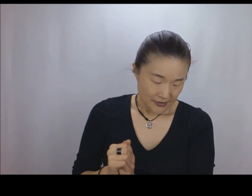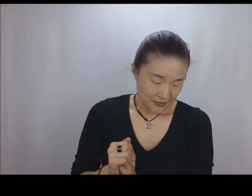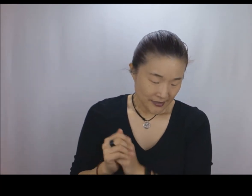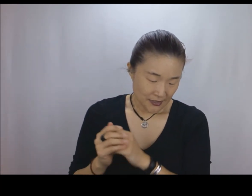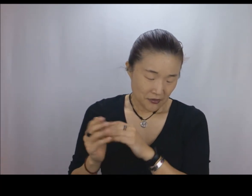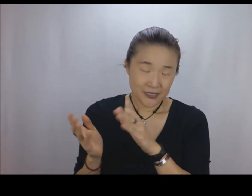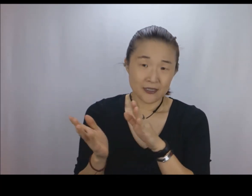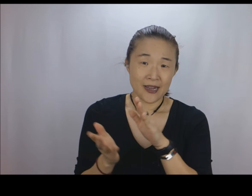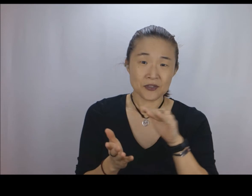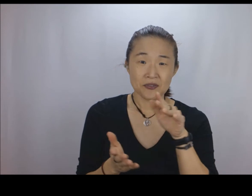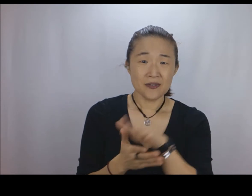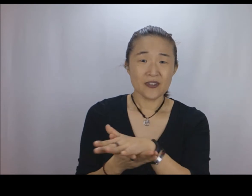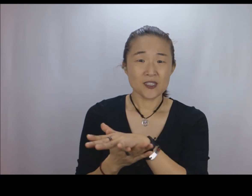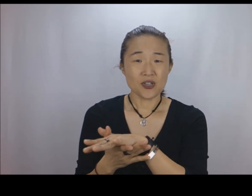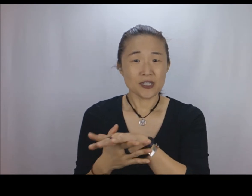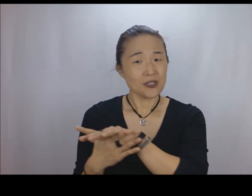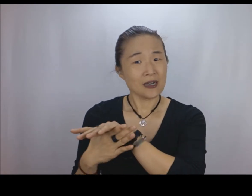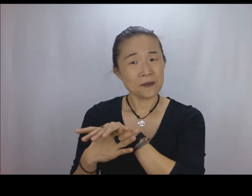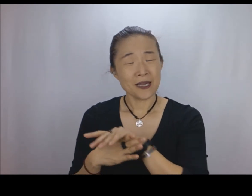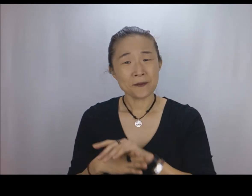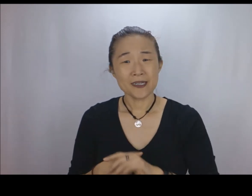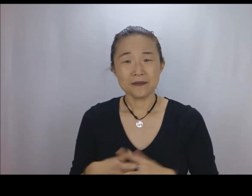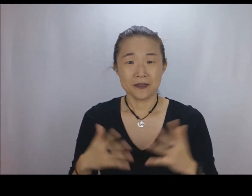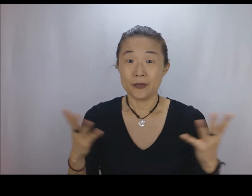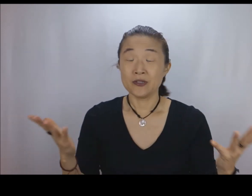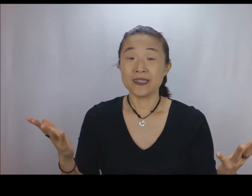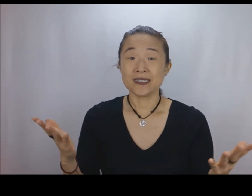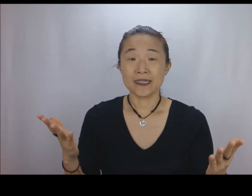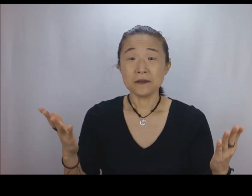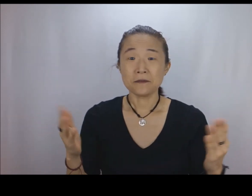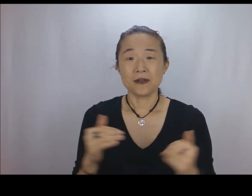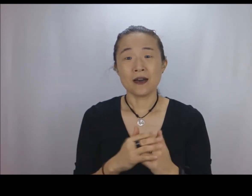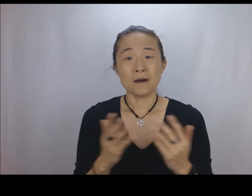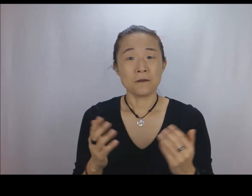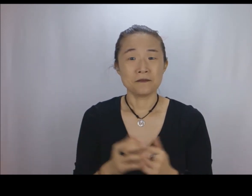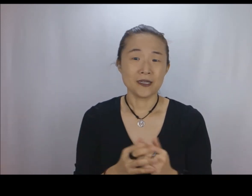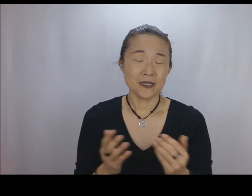So, let's go into the actual infrastructure of a library the building itself.